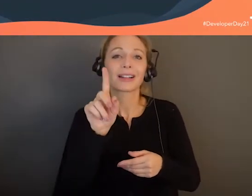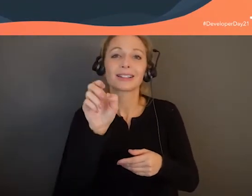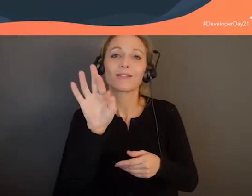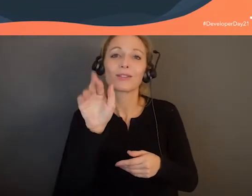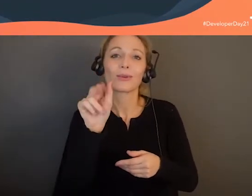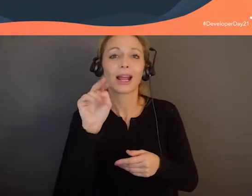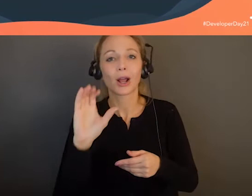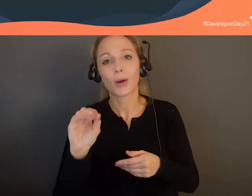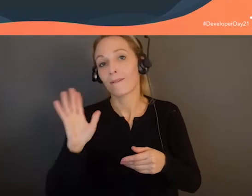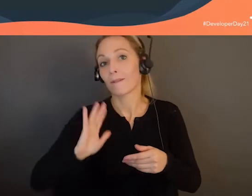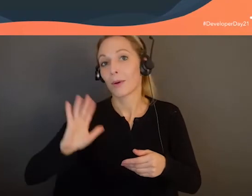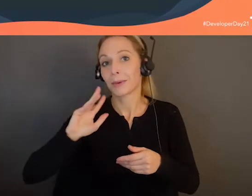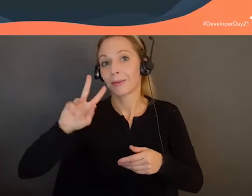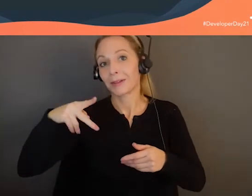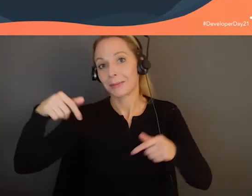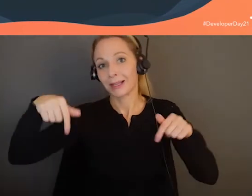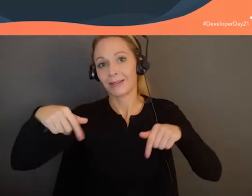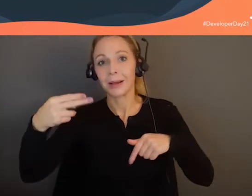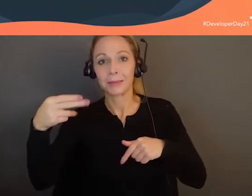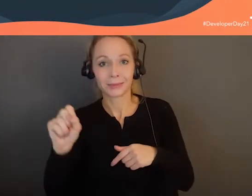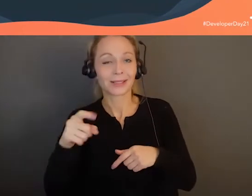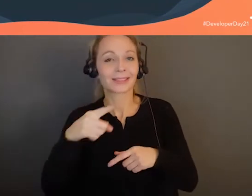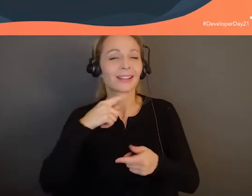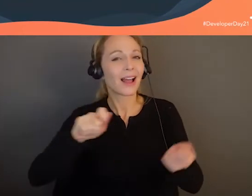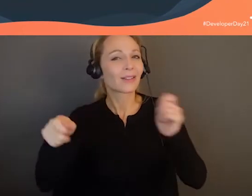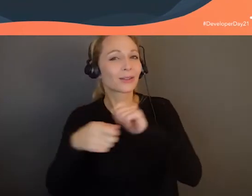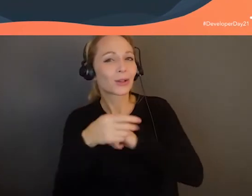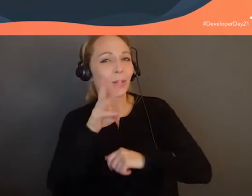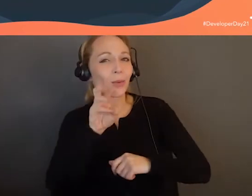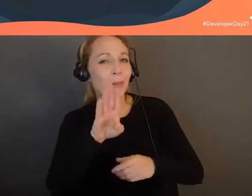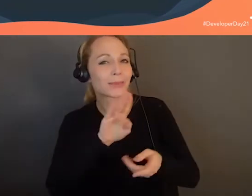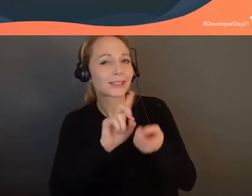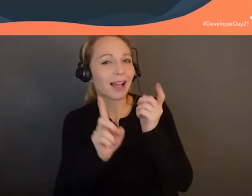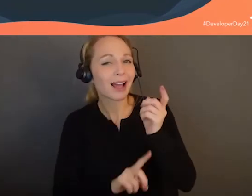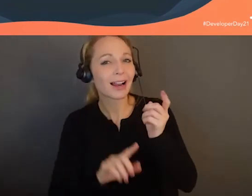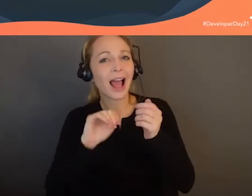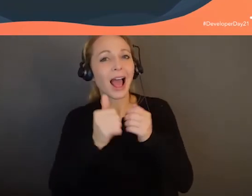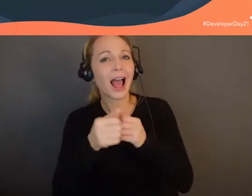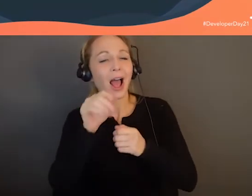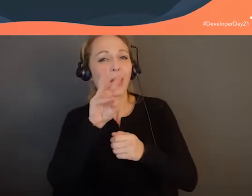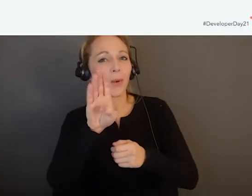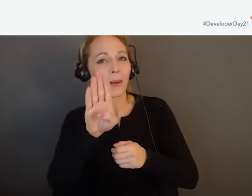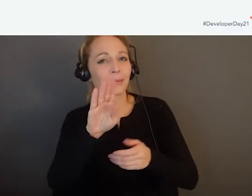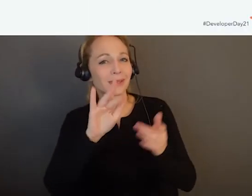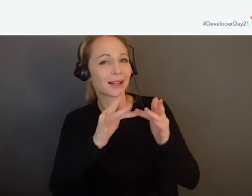IT'S CALLED THE EVOLUTION OF WEB DESIGN, HOW WEBSITES ARE BECOMING MORE THAN A PRETTY FACE.